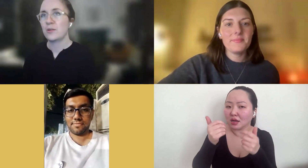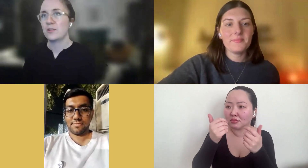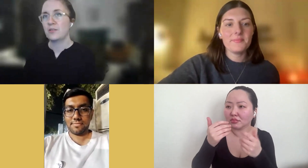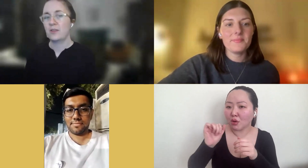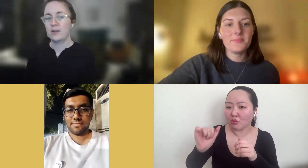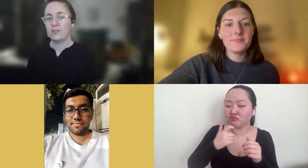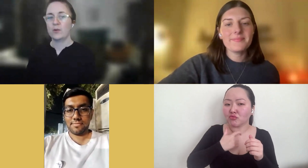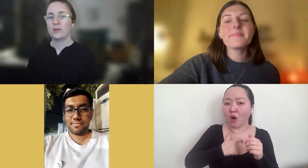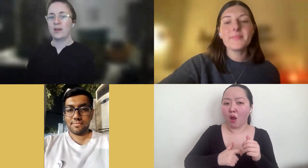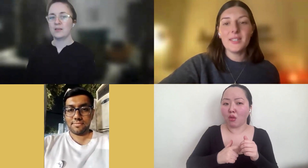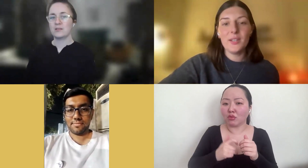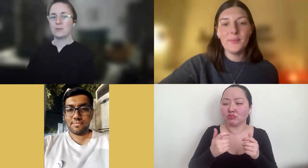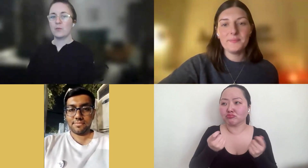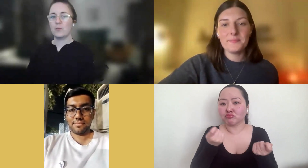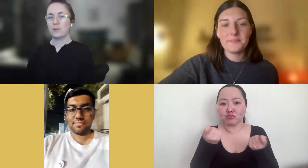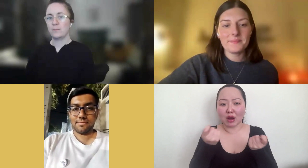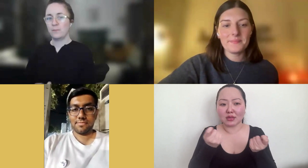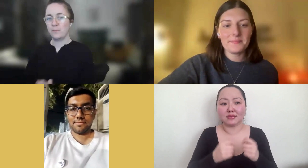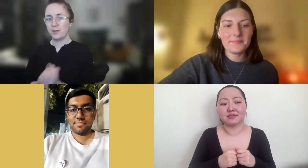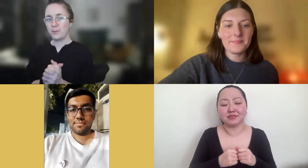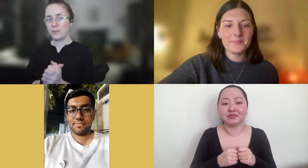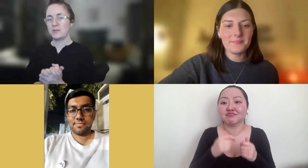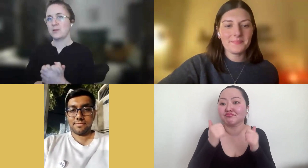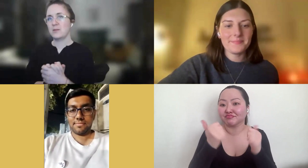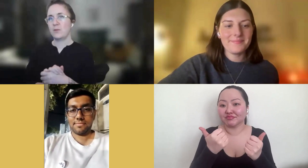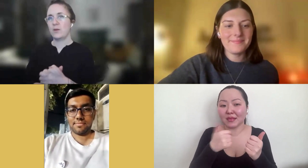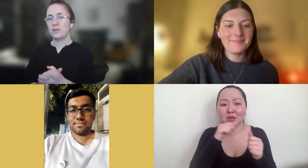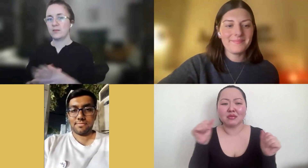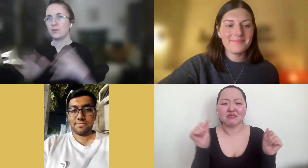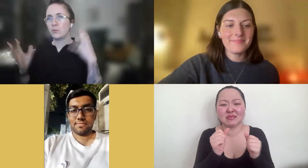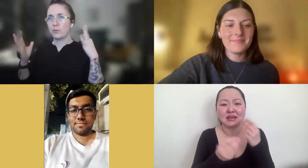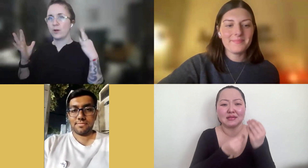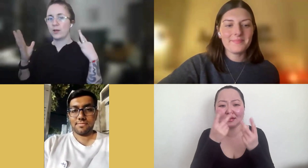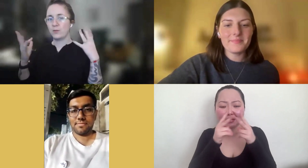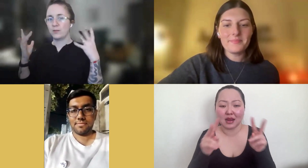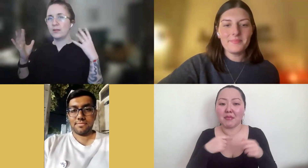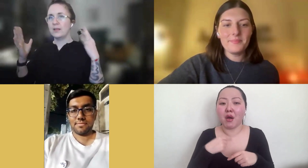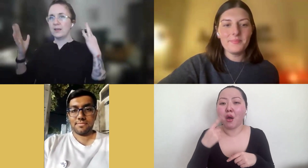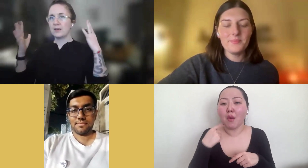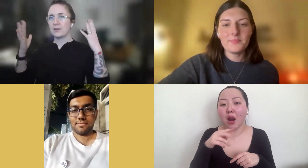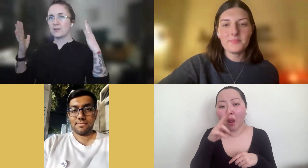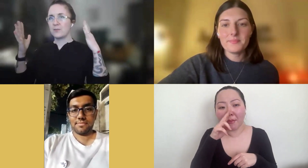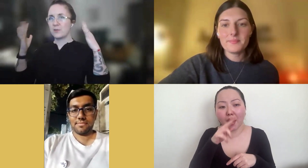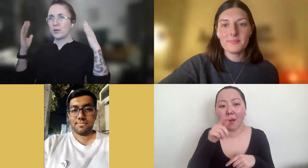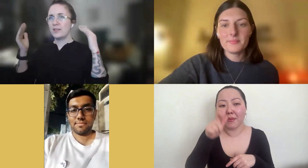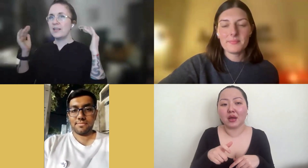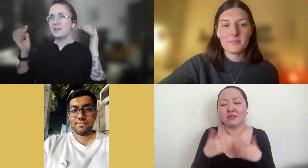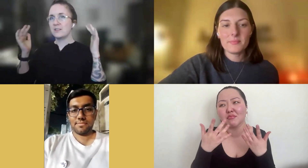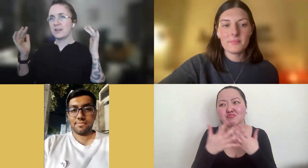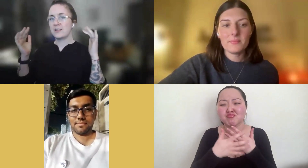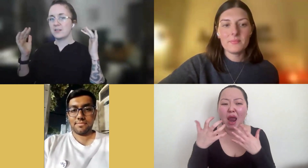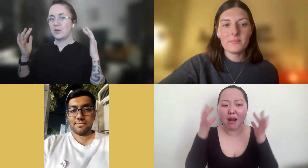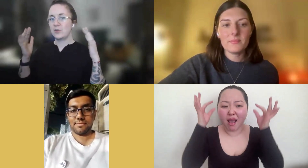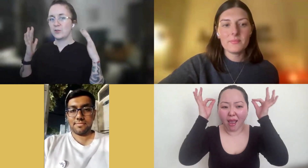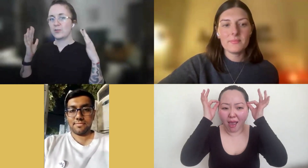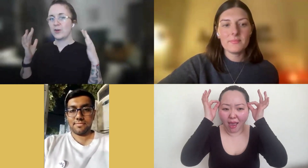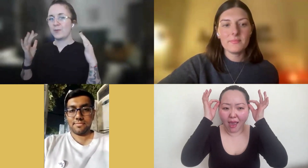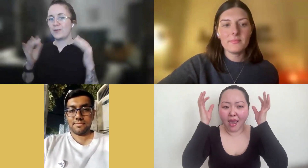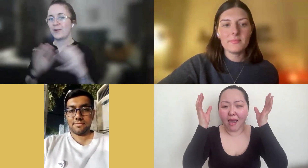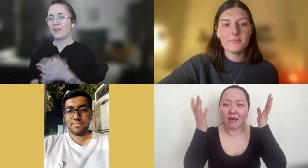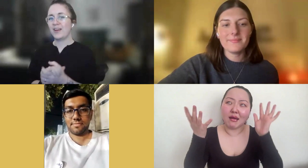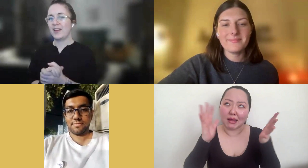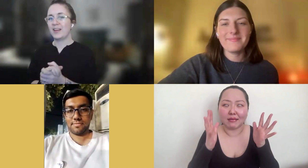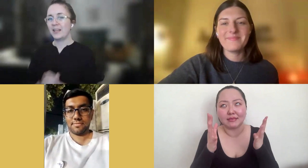description. I'm a white non-binary person with brown hair, it has an unusual top knot,